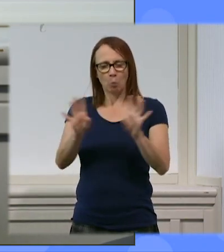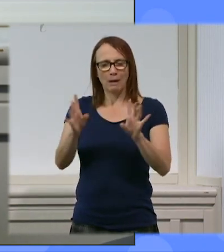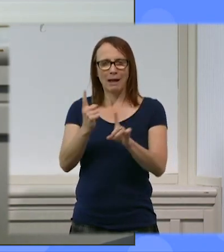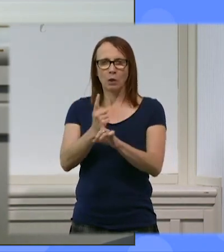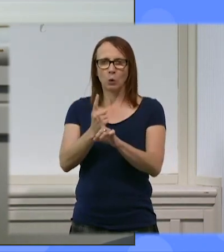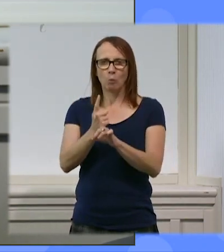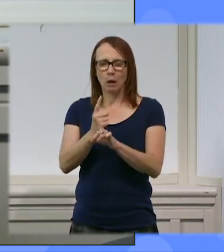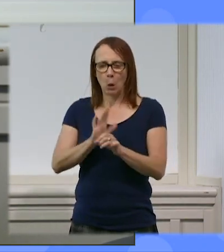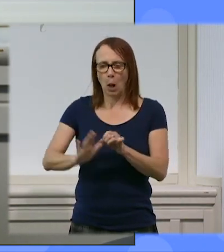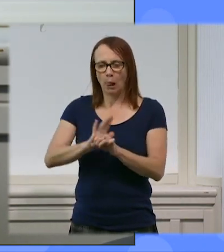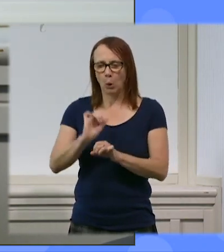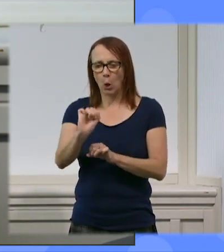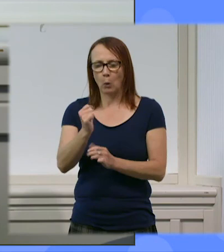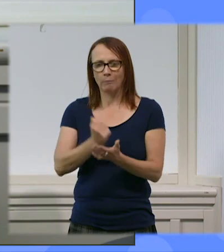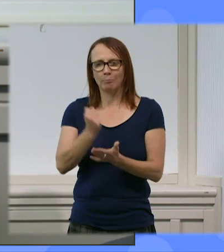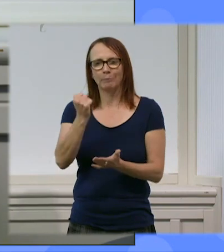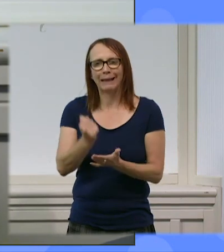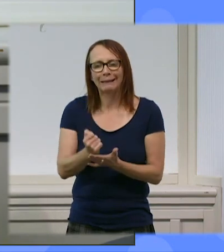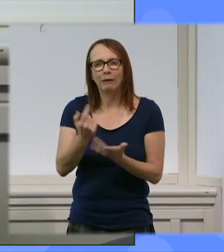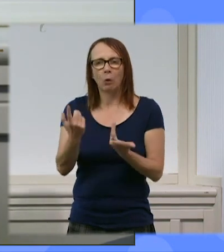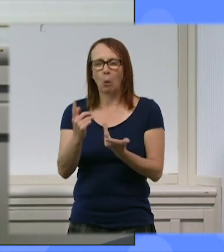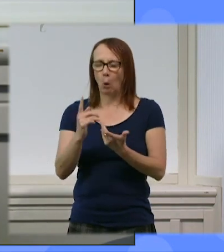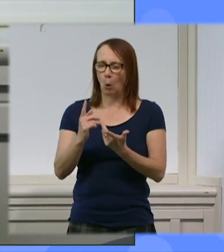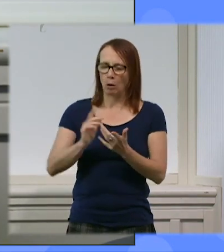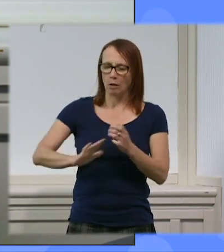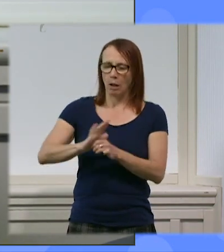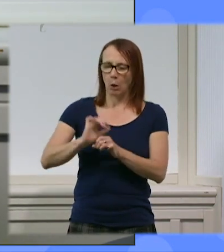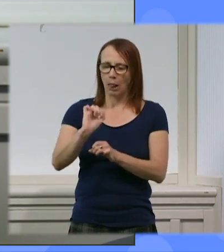also locally owned energy is one of the most exciting transformations that we